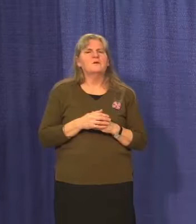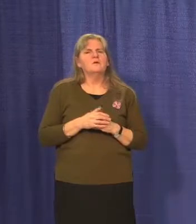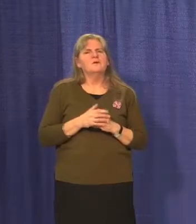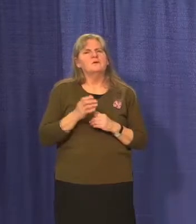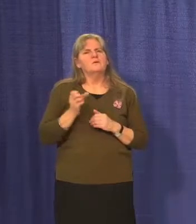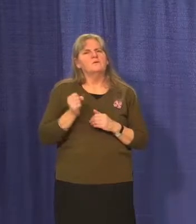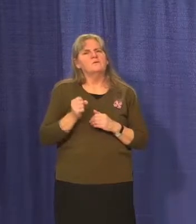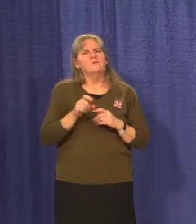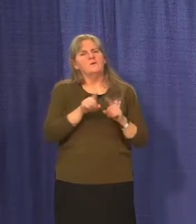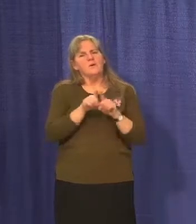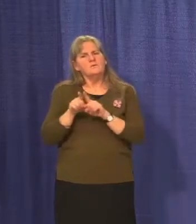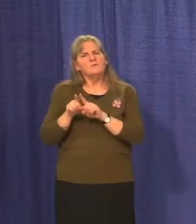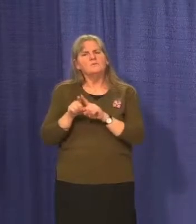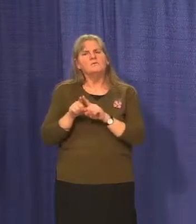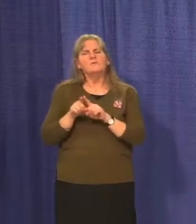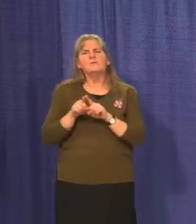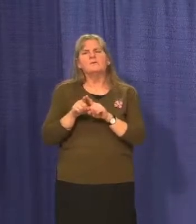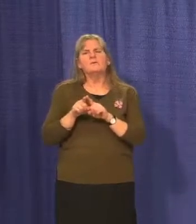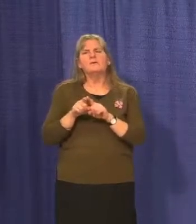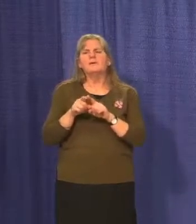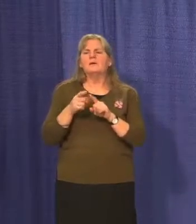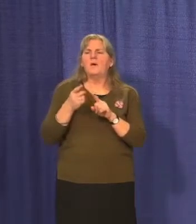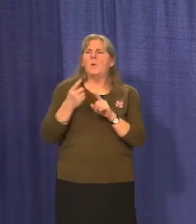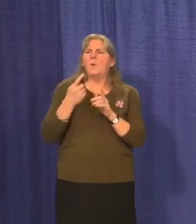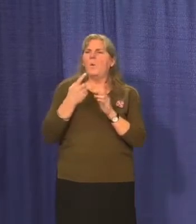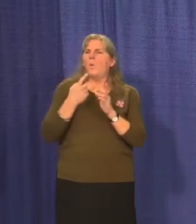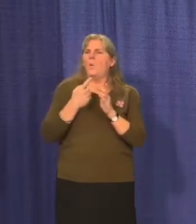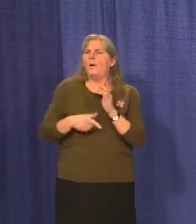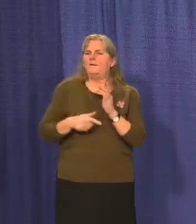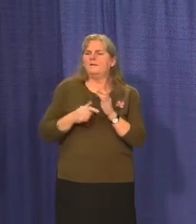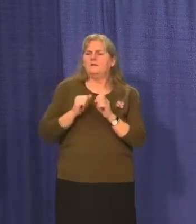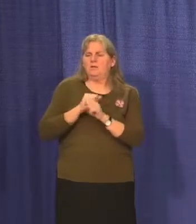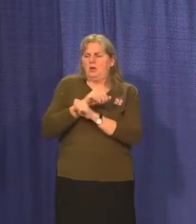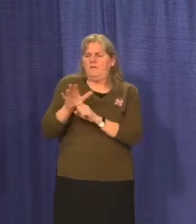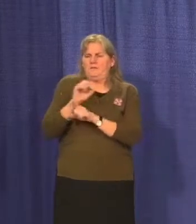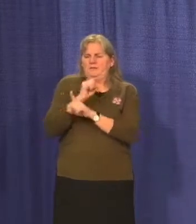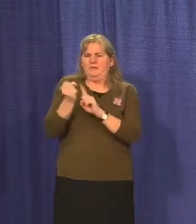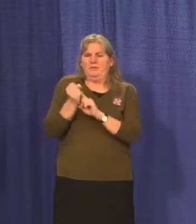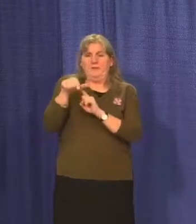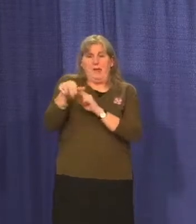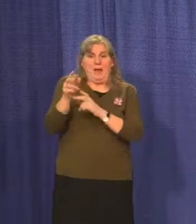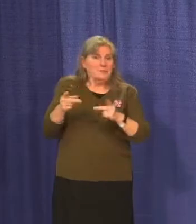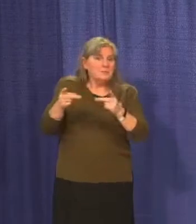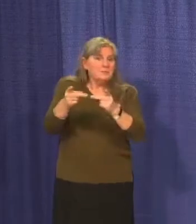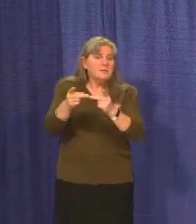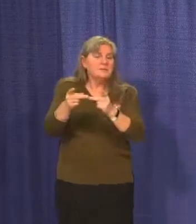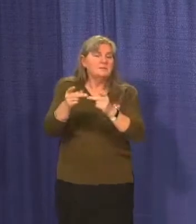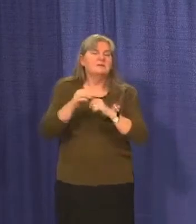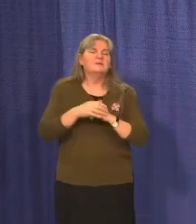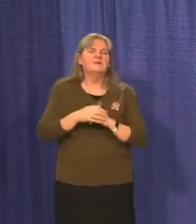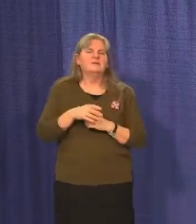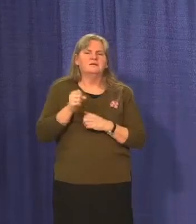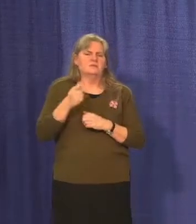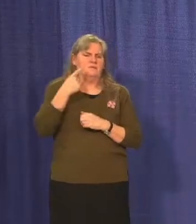contingent on what is going on in terms of COVID activity. And if you're looking for, sake,